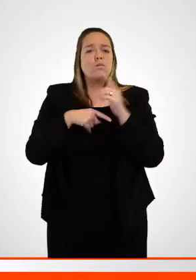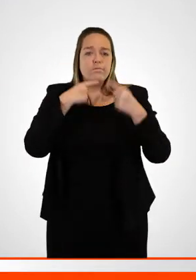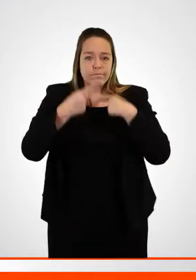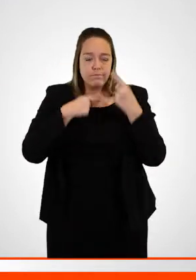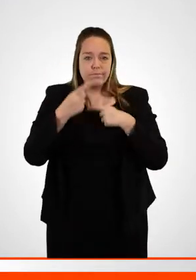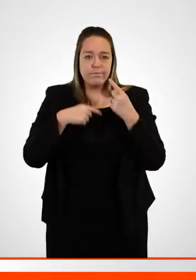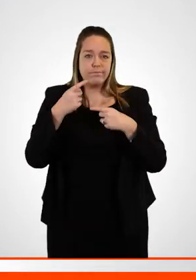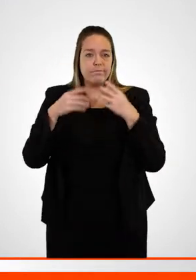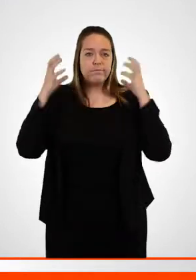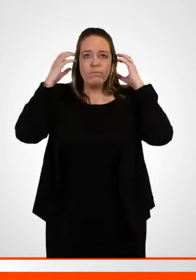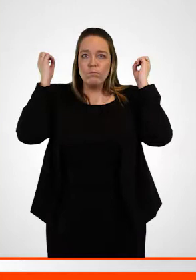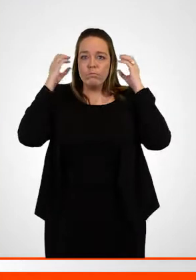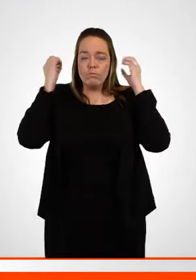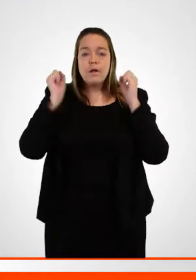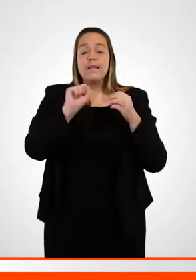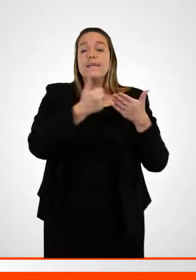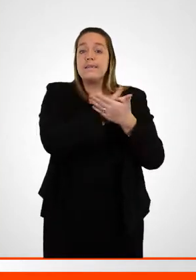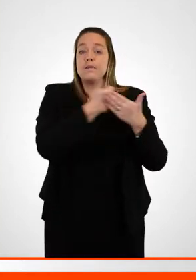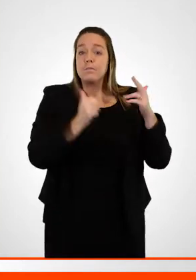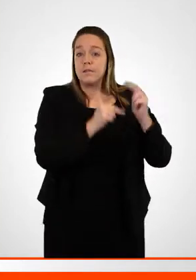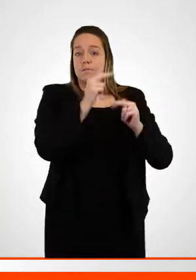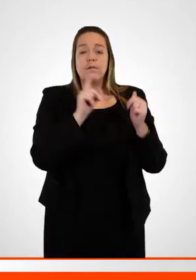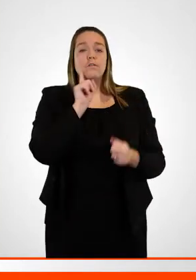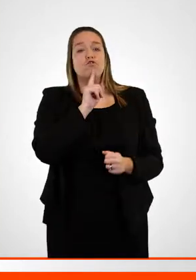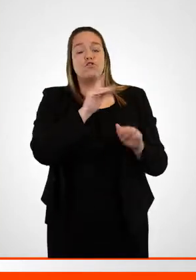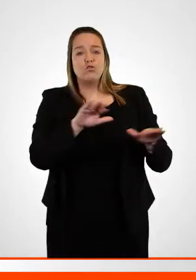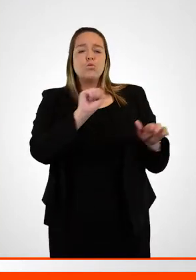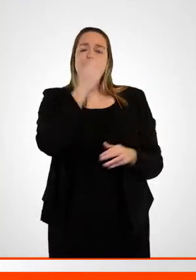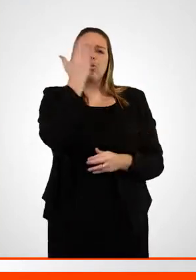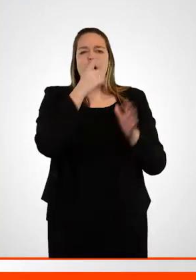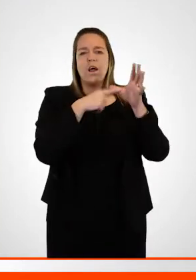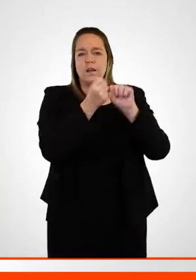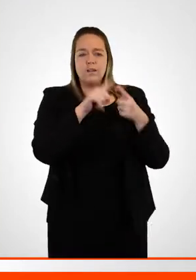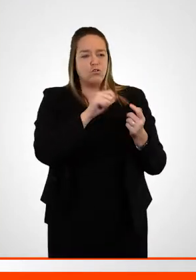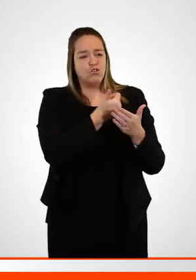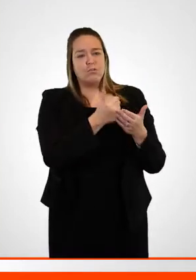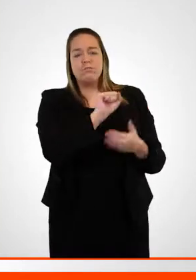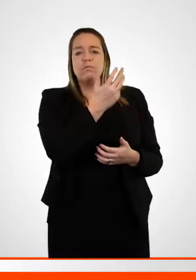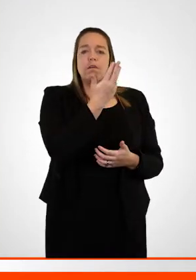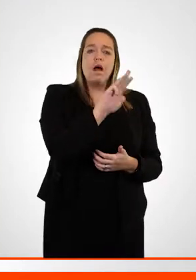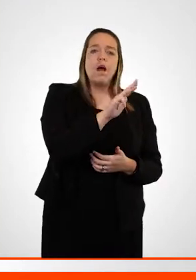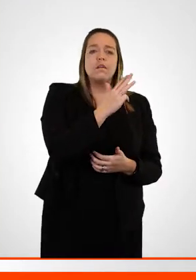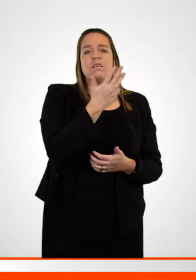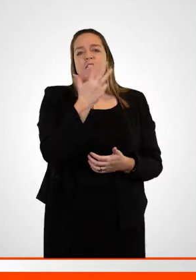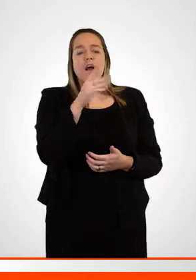A typically hearing, a normal hearing child at school age would normally get 90, 95, 100 percent.